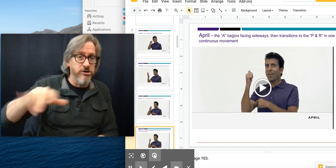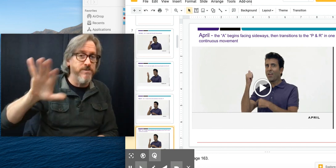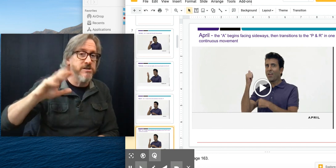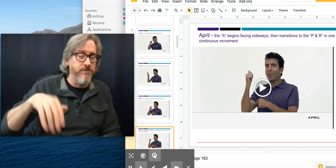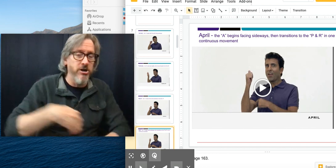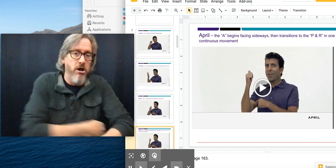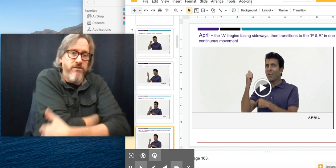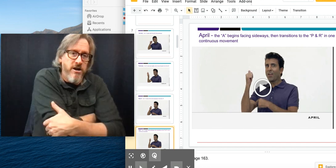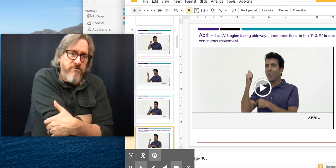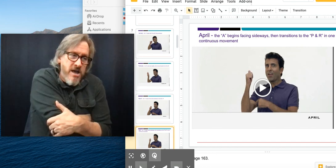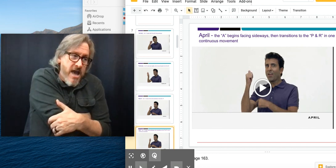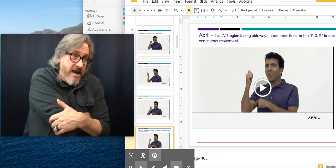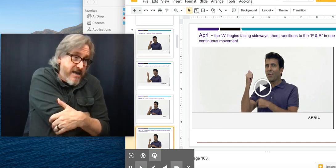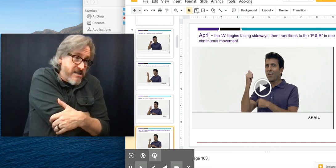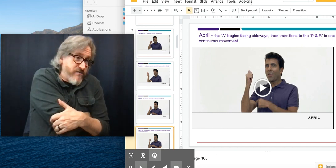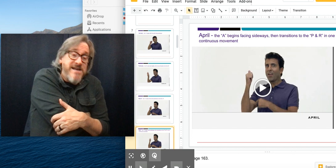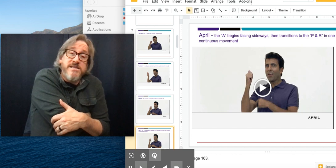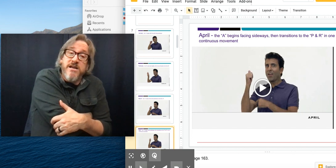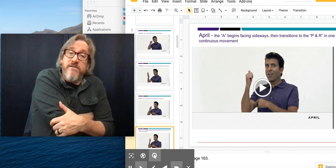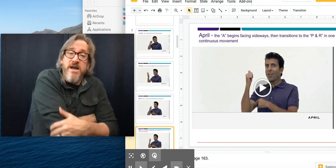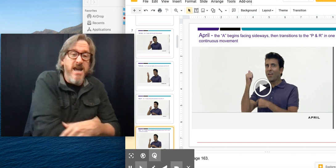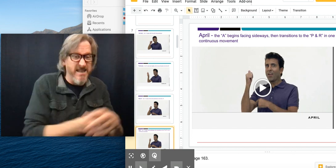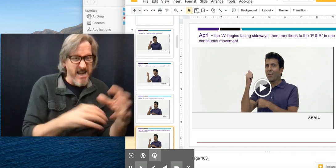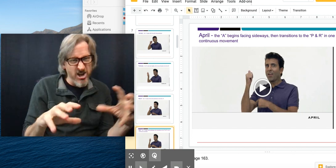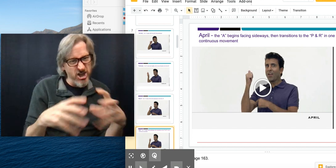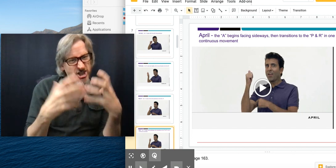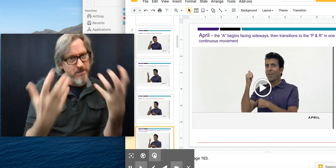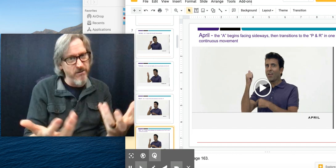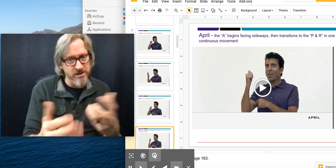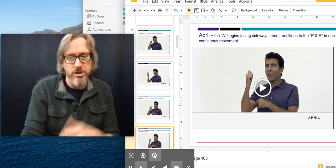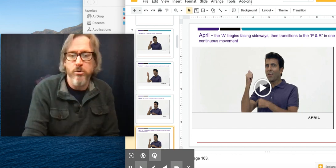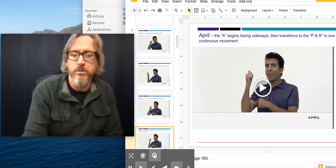fingerspelled something often enough and it gets fast enough it takes on a shape of its own